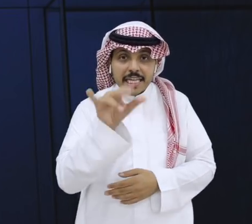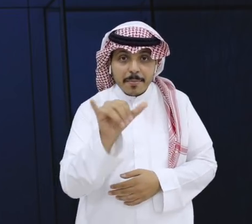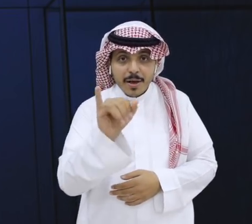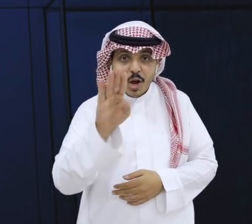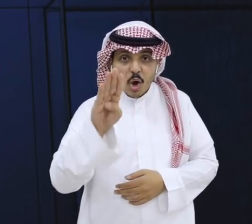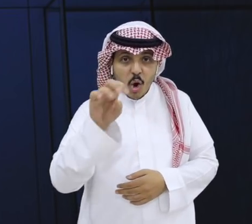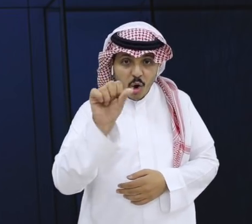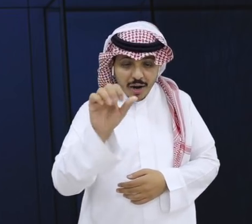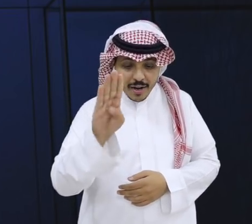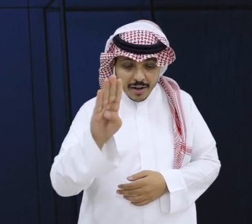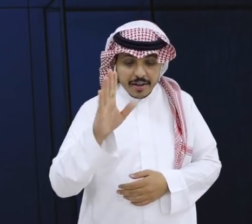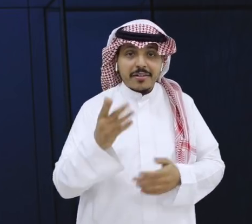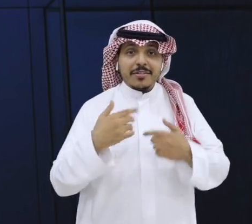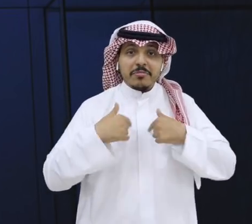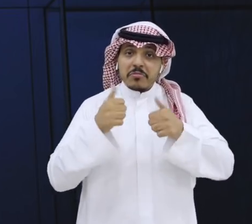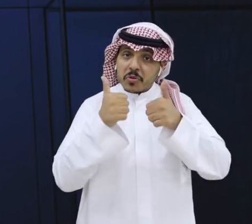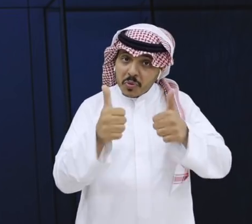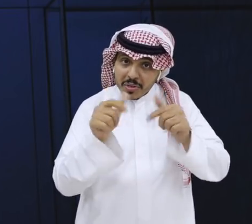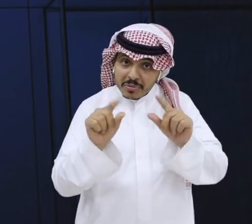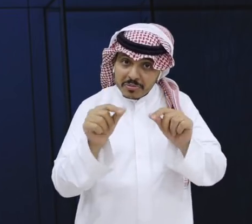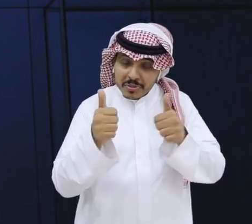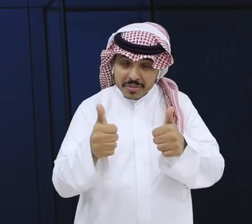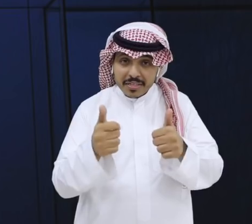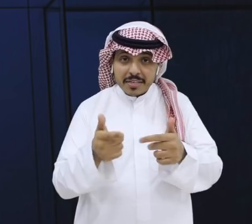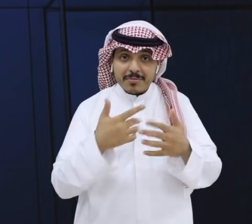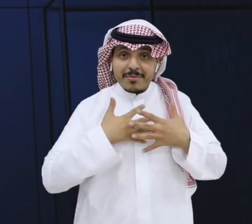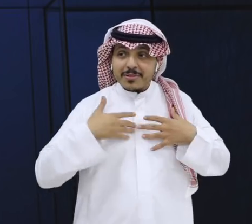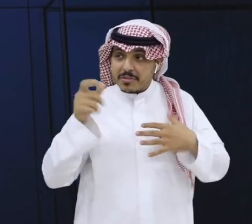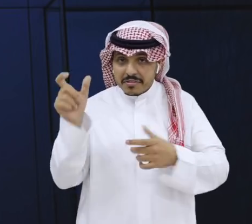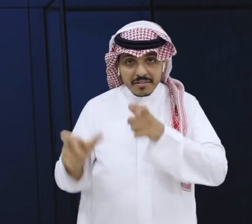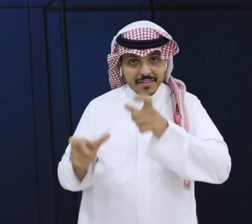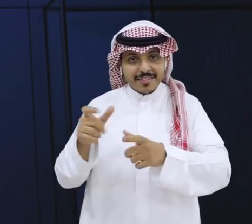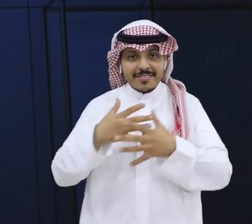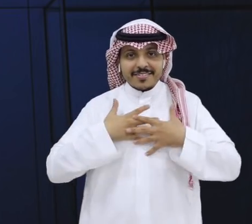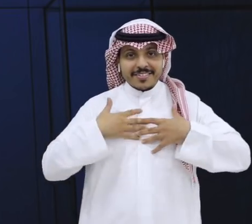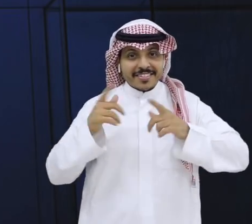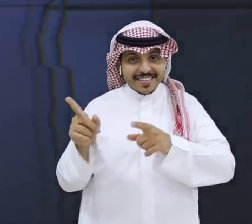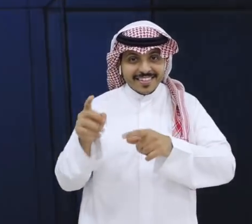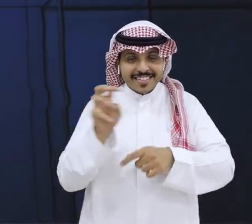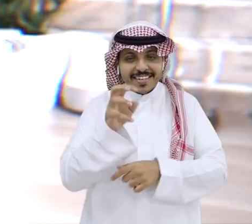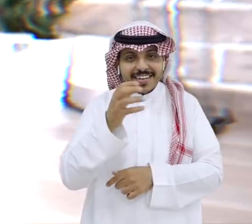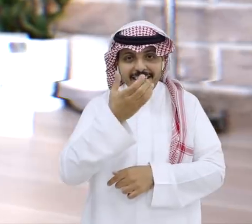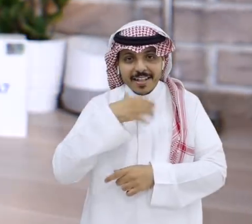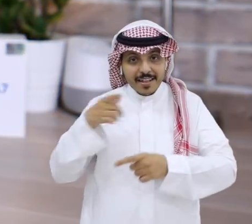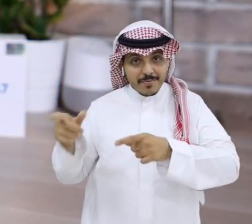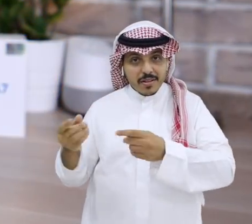Tim Cook talked about it in news saying that this is very positive and they are glad with these numbers.